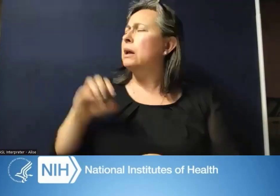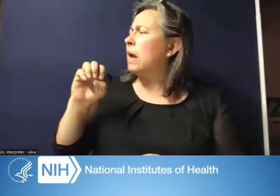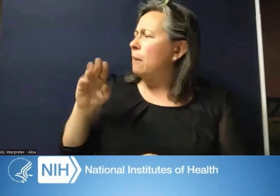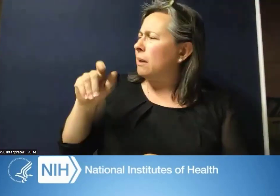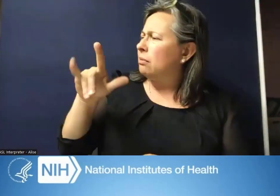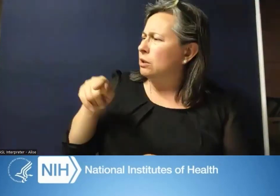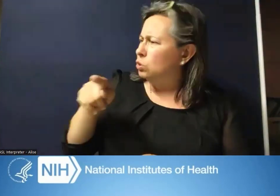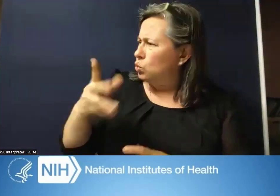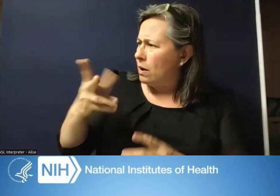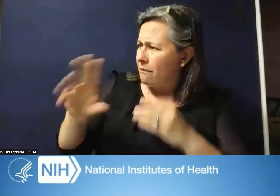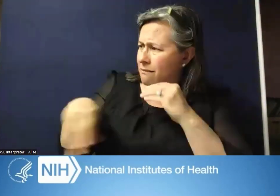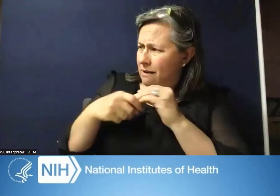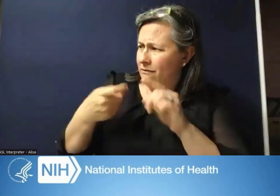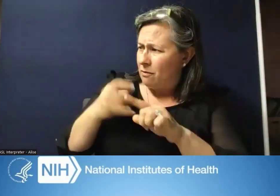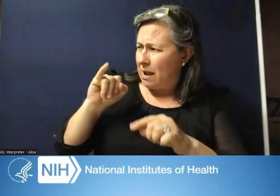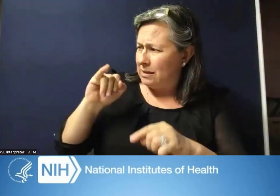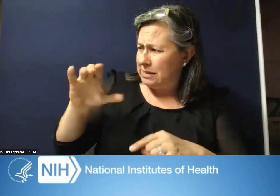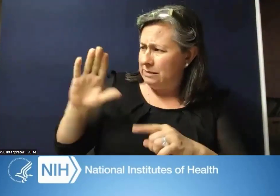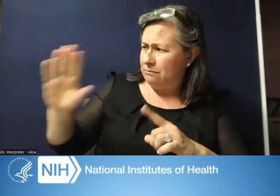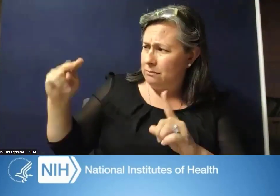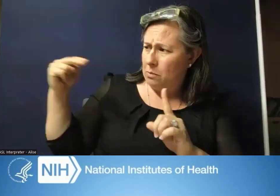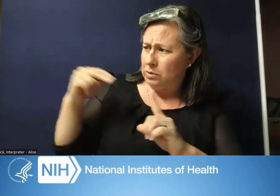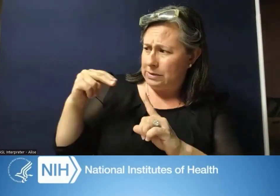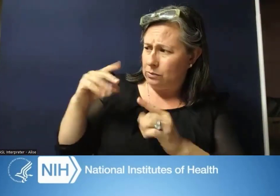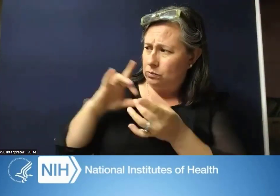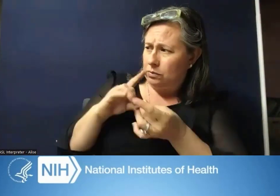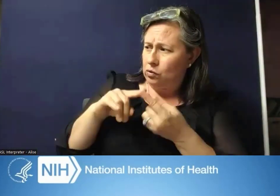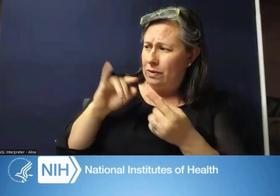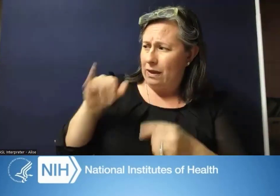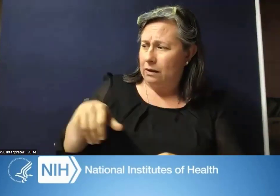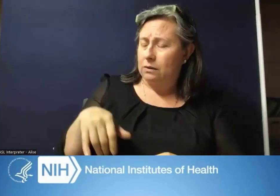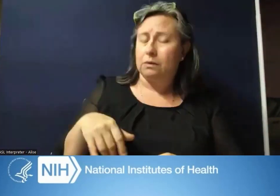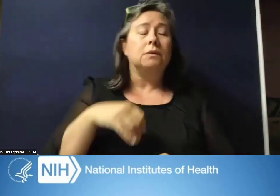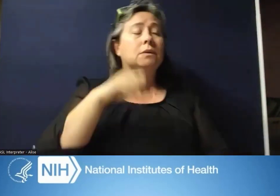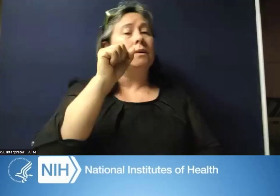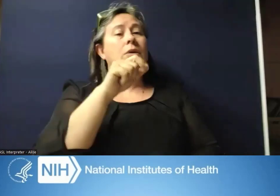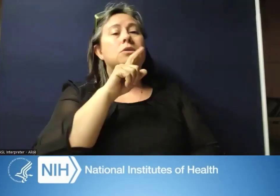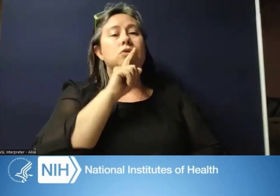you would like to add from the IC perspective on that? Emily Linde: Sure, thank you so much, Kasima.